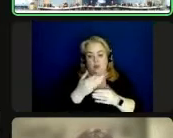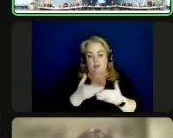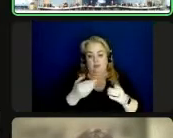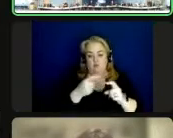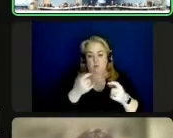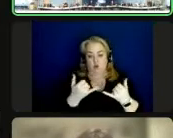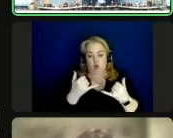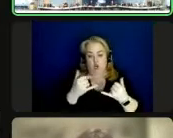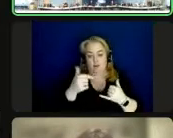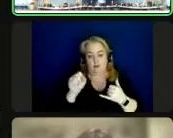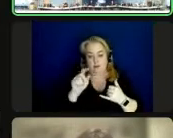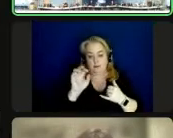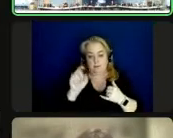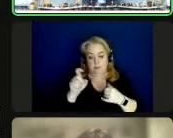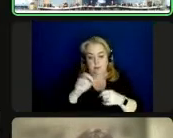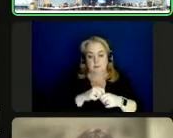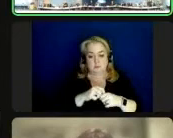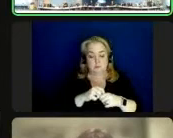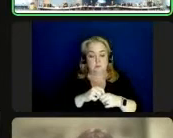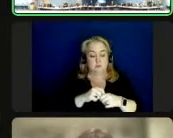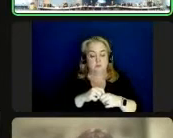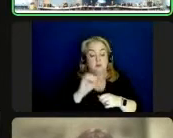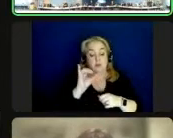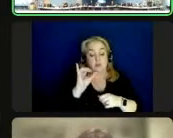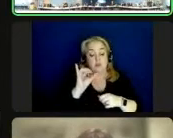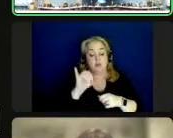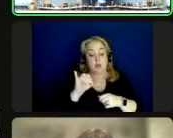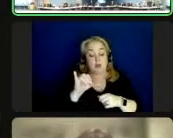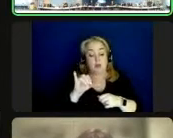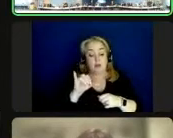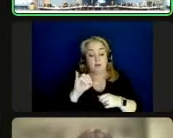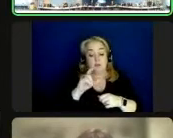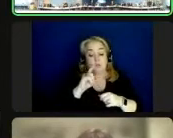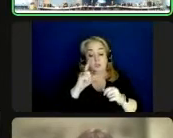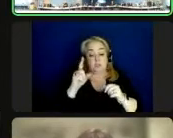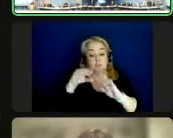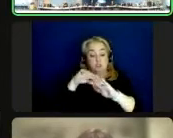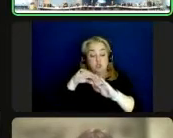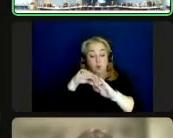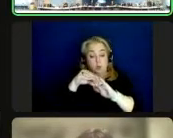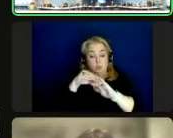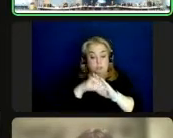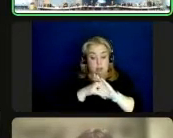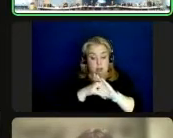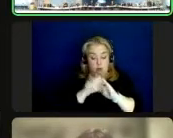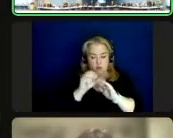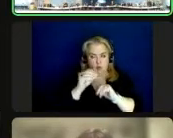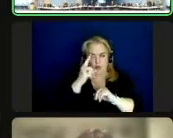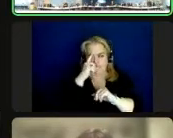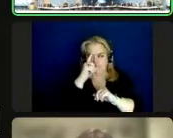THAT'S ABOUT GETS FUNDED OUT OF